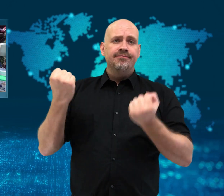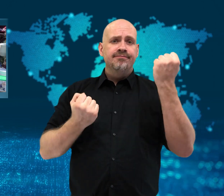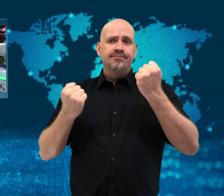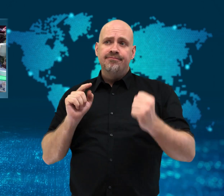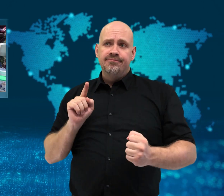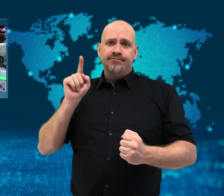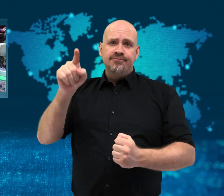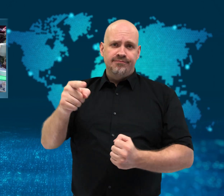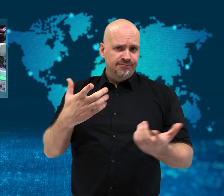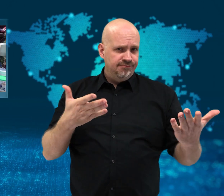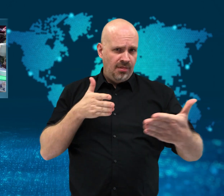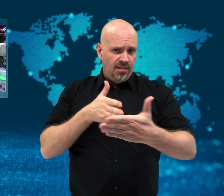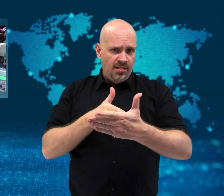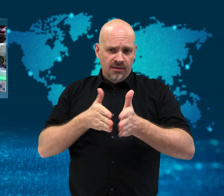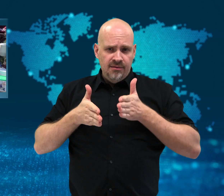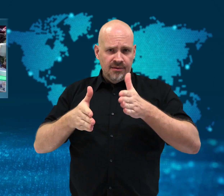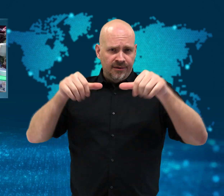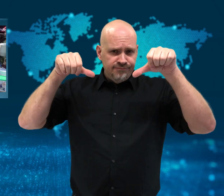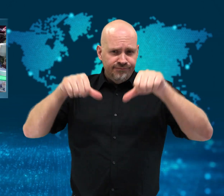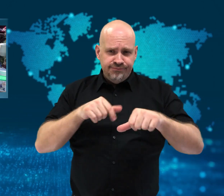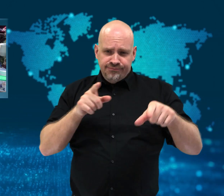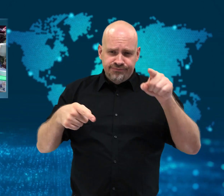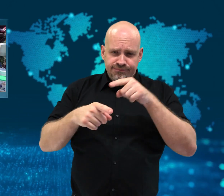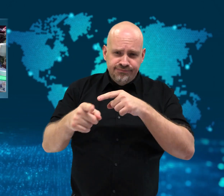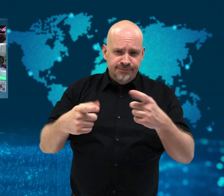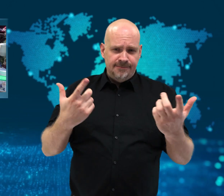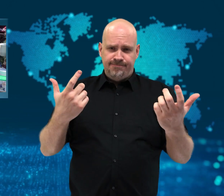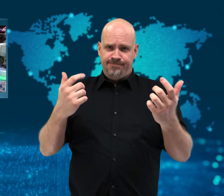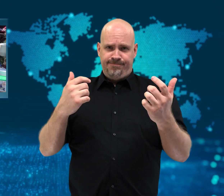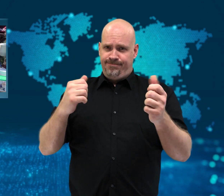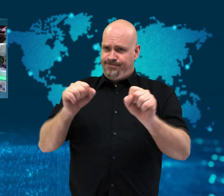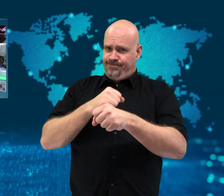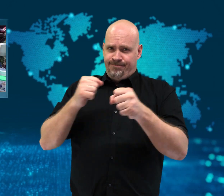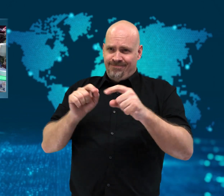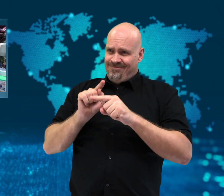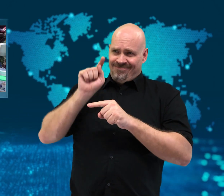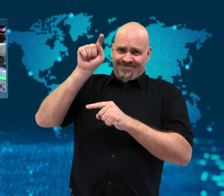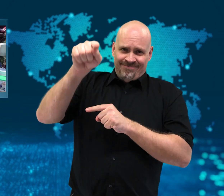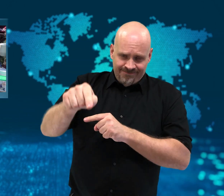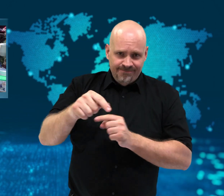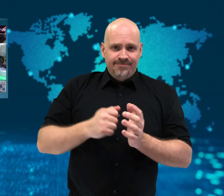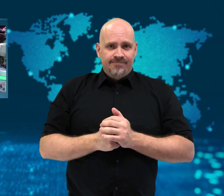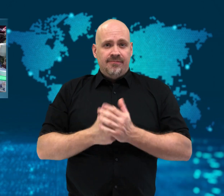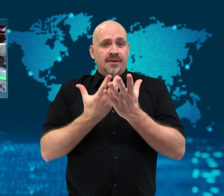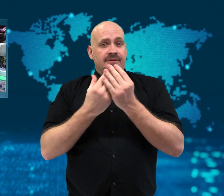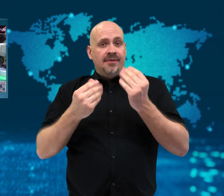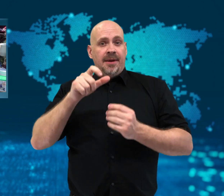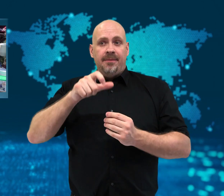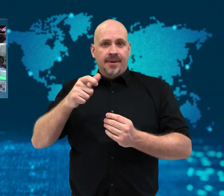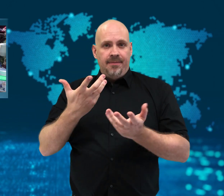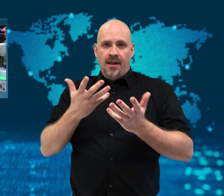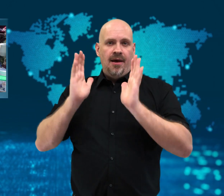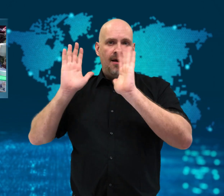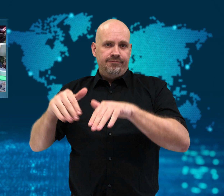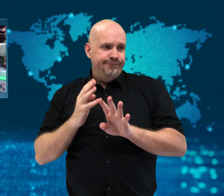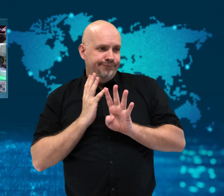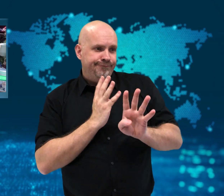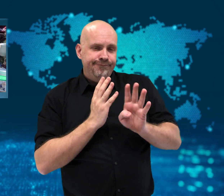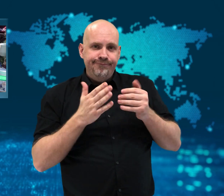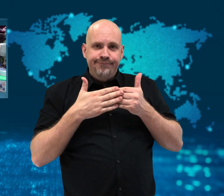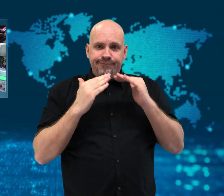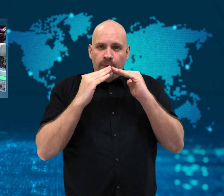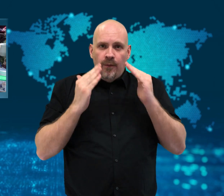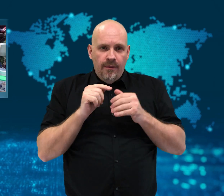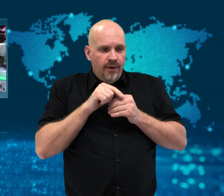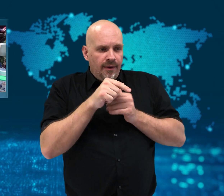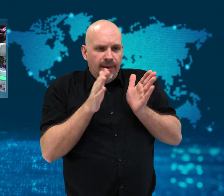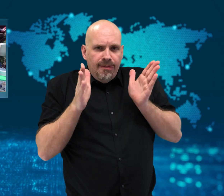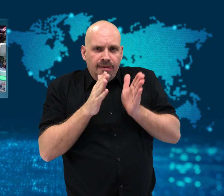roads so people have to rely on local clinics to treat illnesses